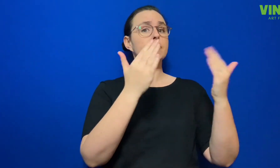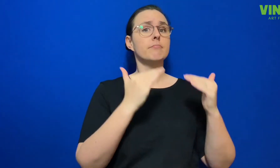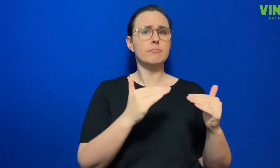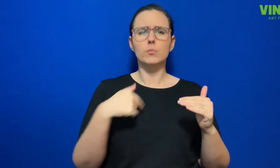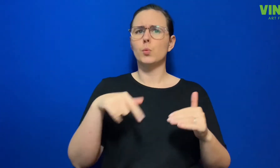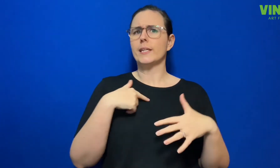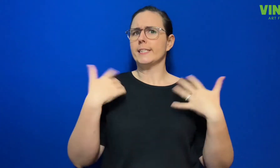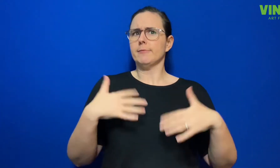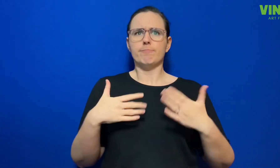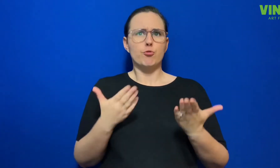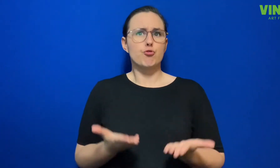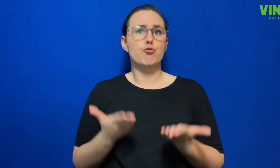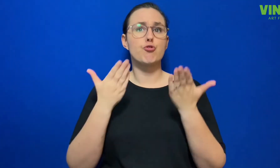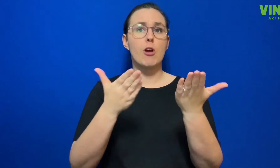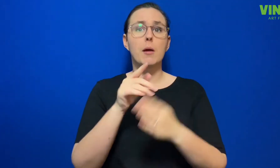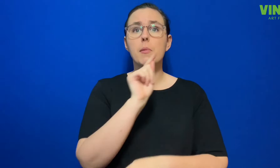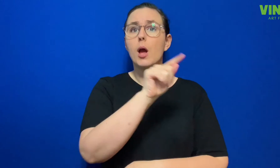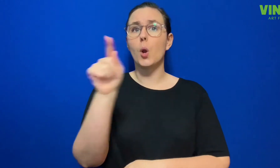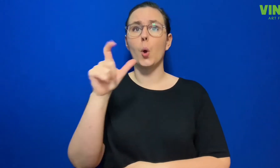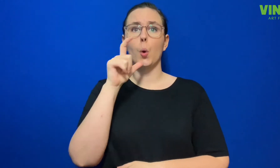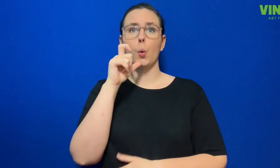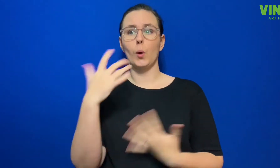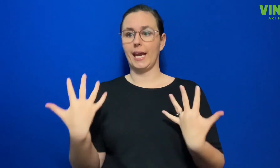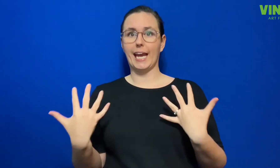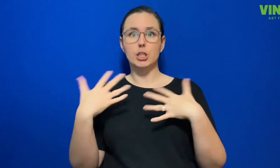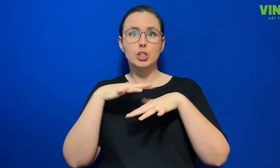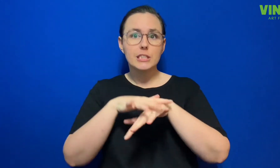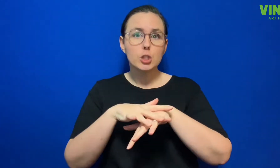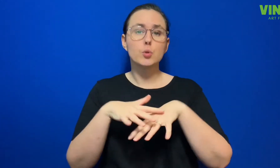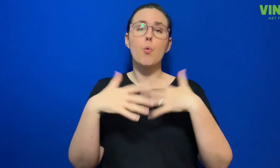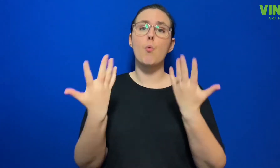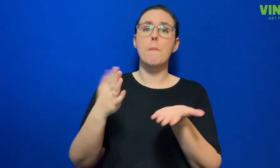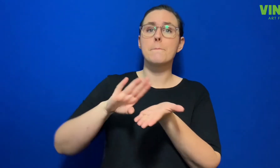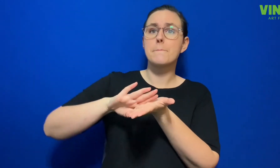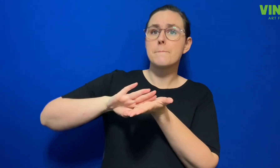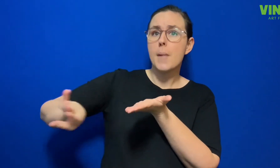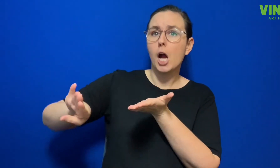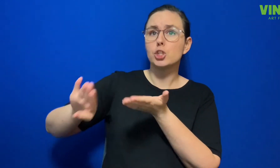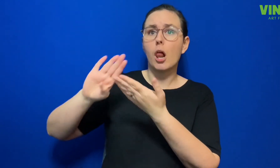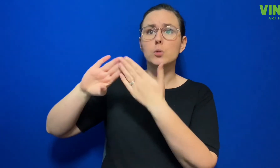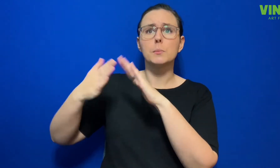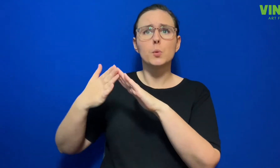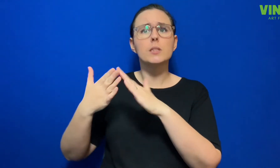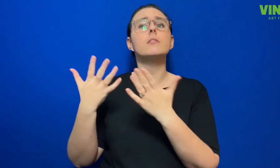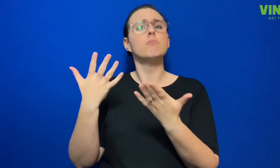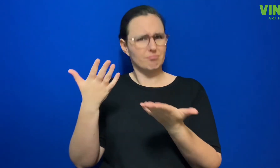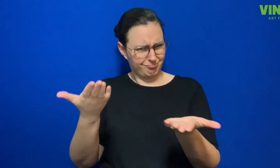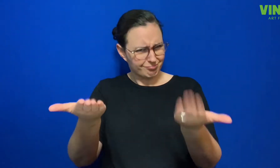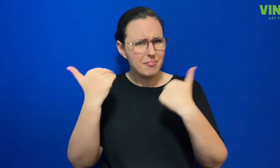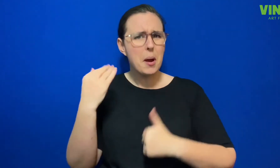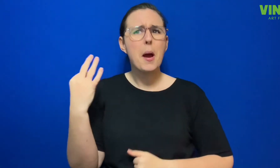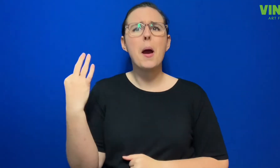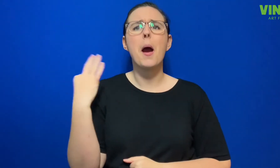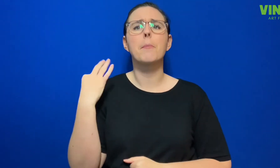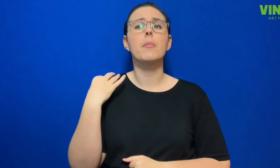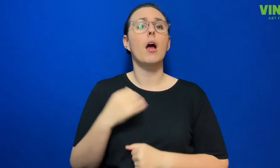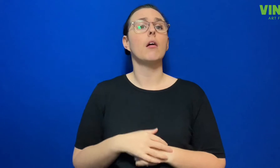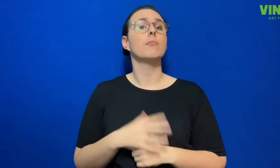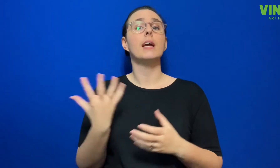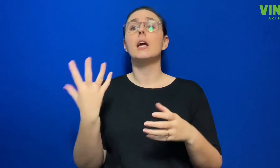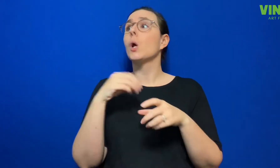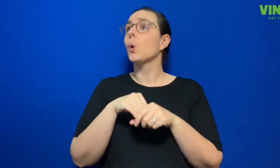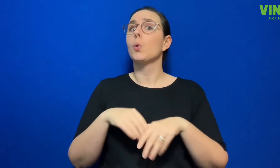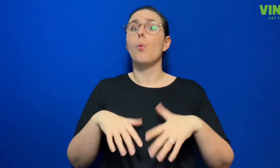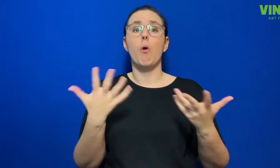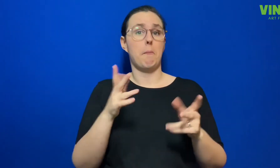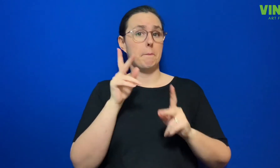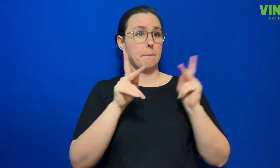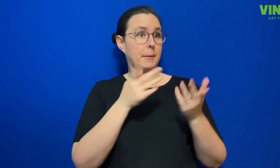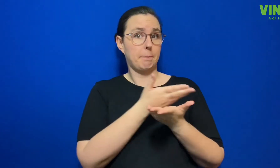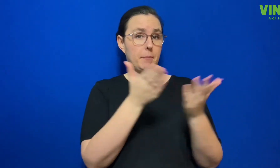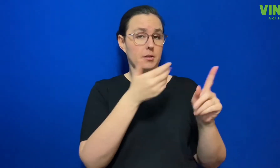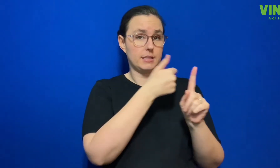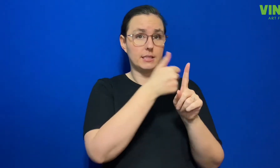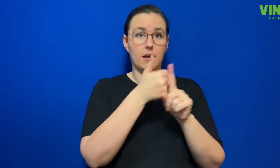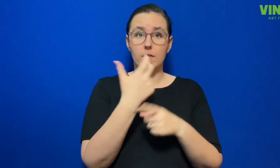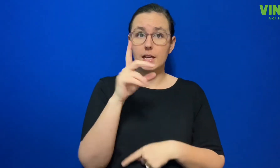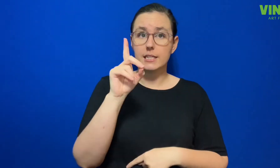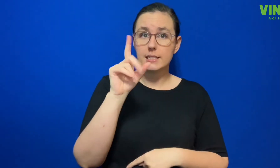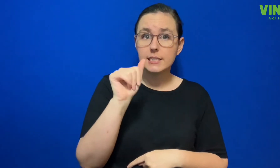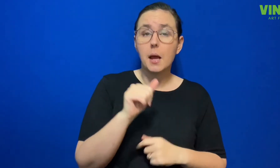We strongly recommend those in intersectional and marginalized communities to apply including folks who are disabled,